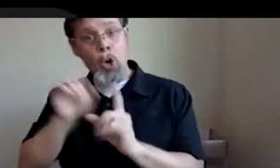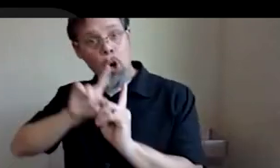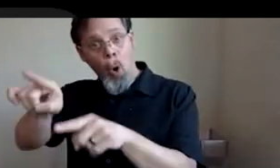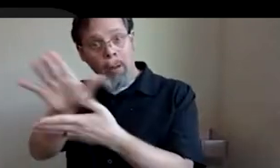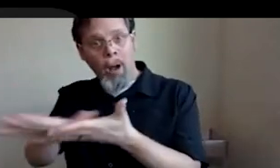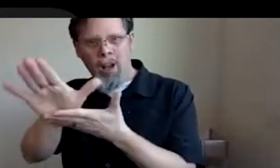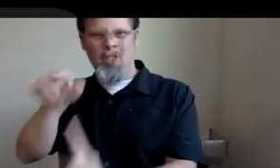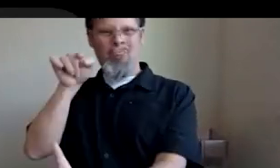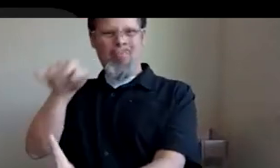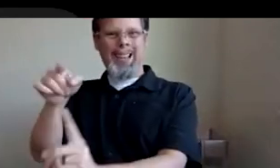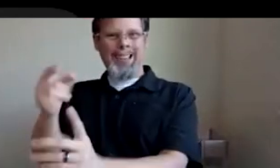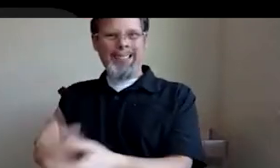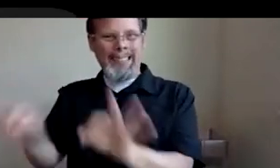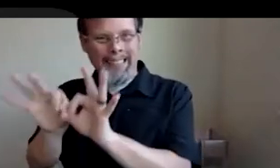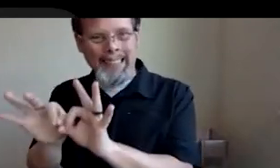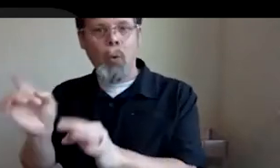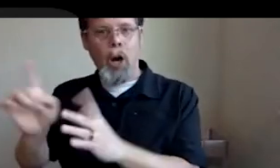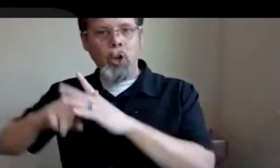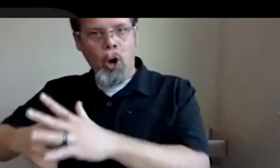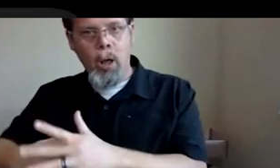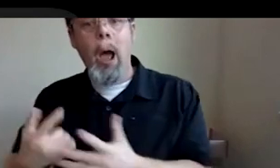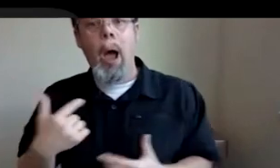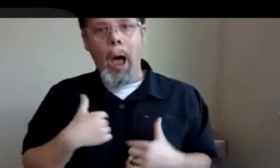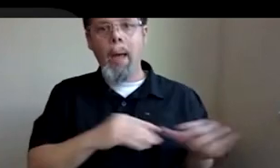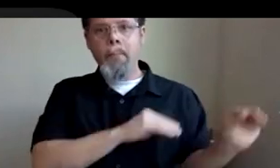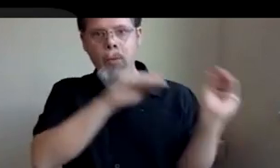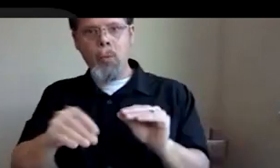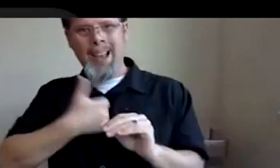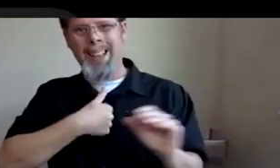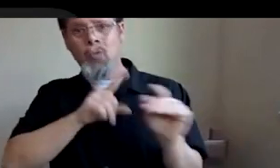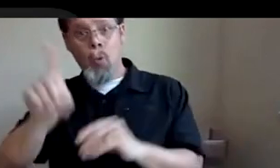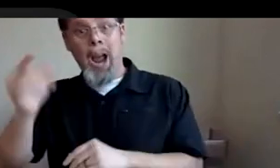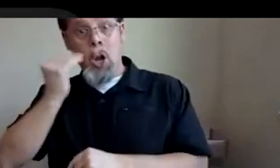myself to where I knew in America most of the game development was happening and I got professional